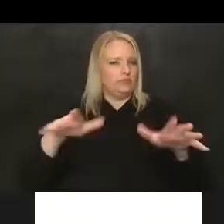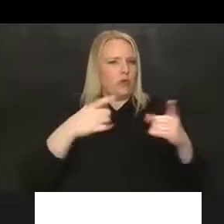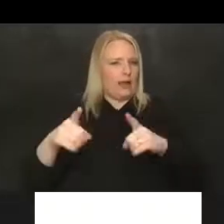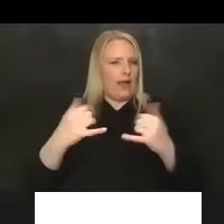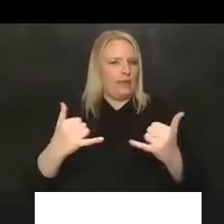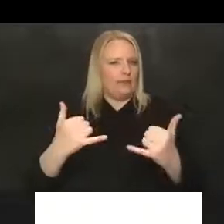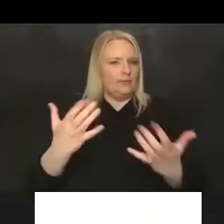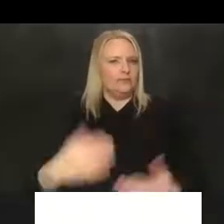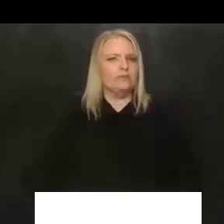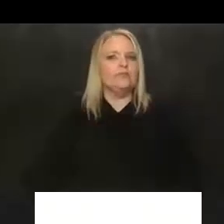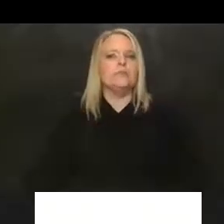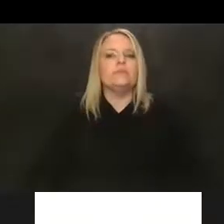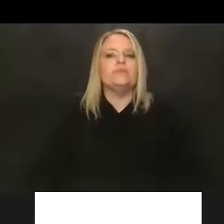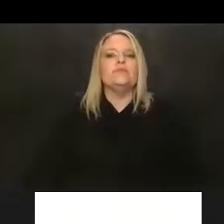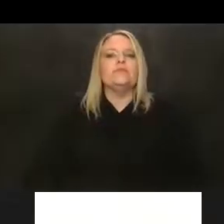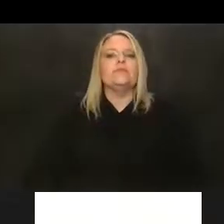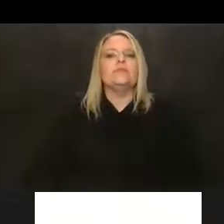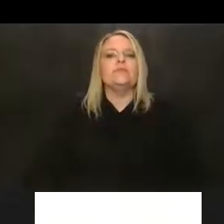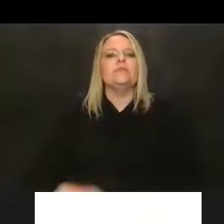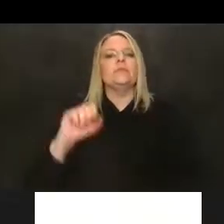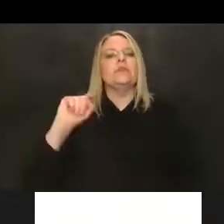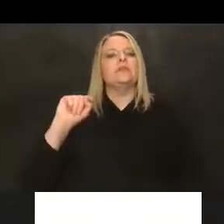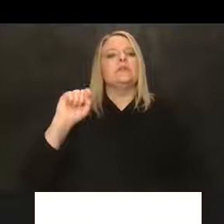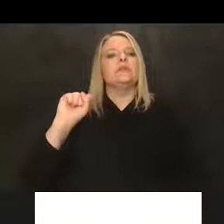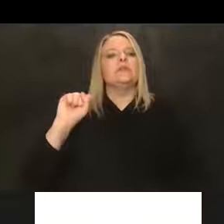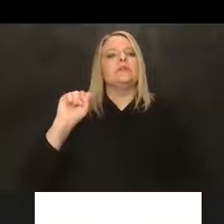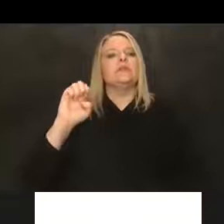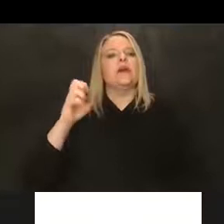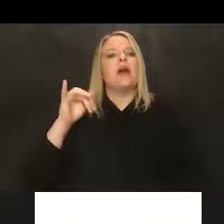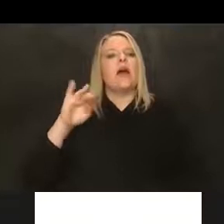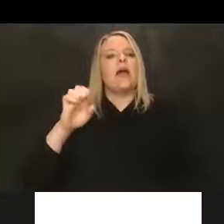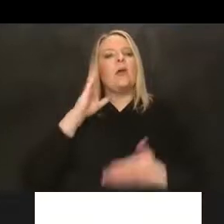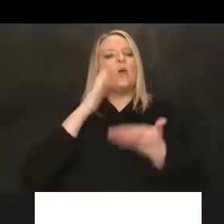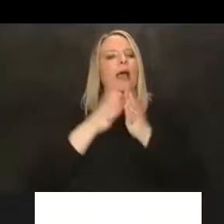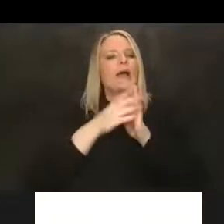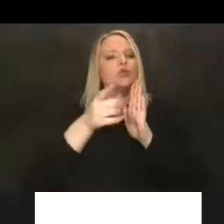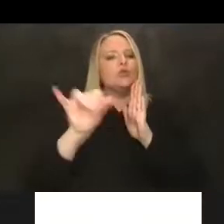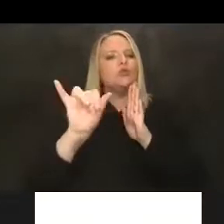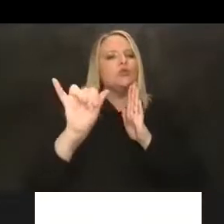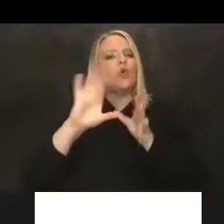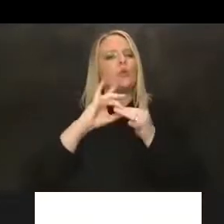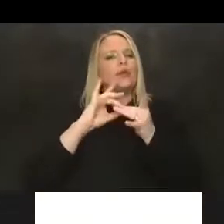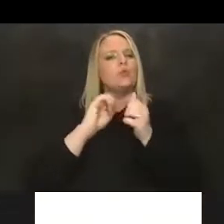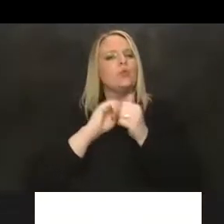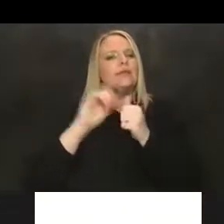Excellent, so Tsehaye I'll ask the same question of you, what your relationship to disability art